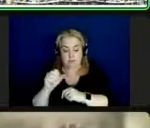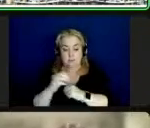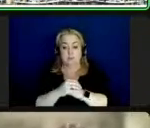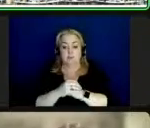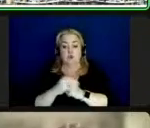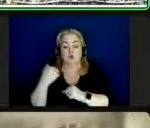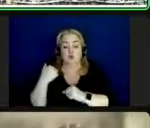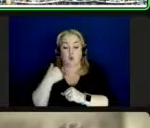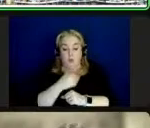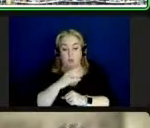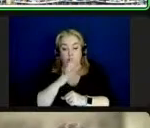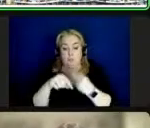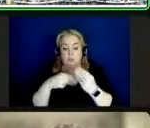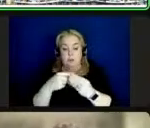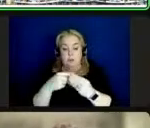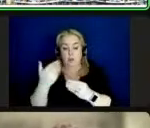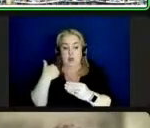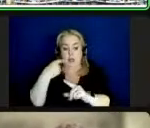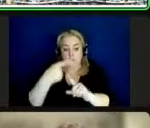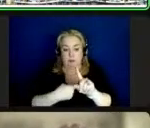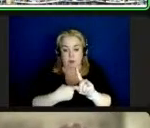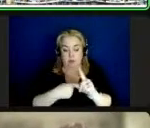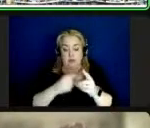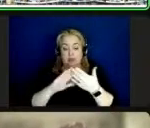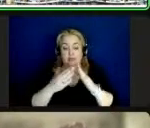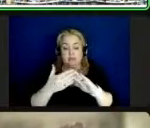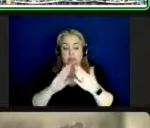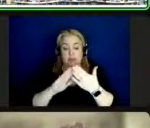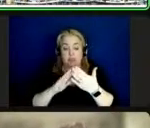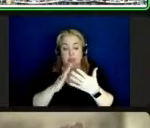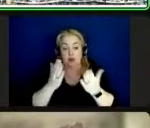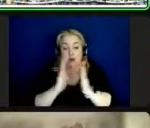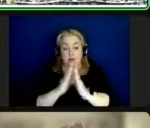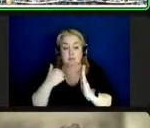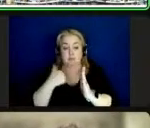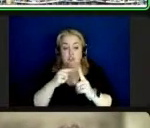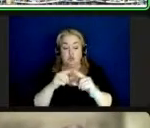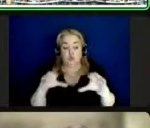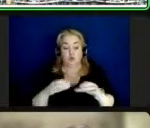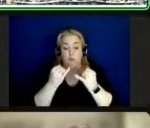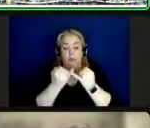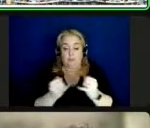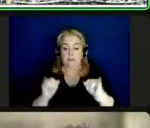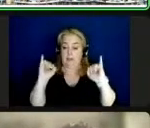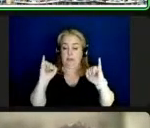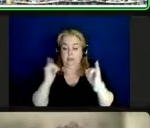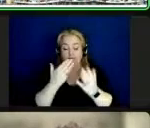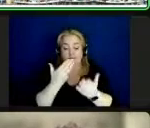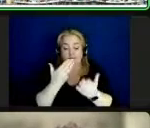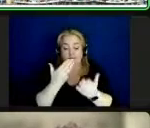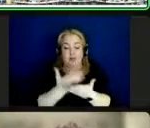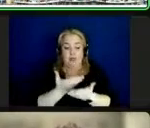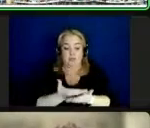THAT PROBLEM CALLING RESULTS